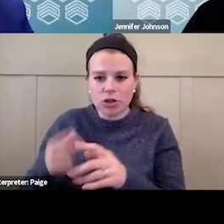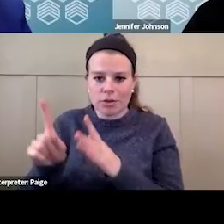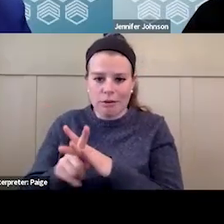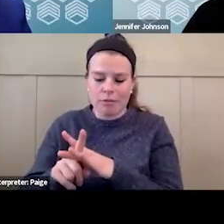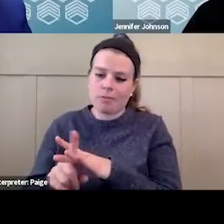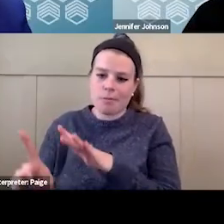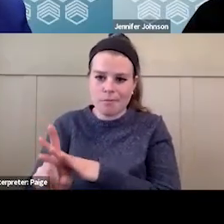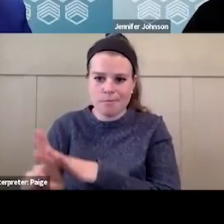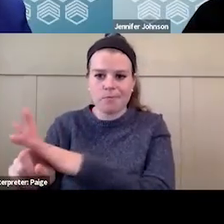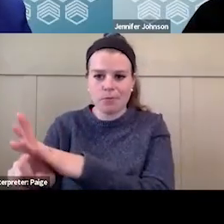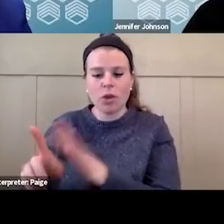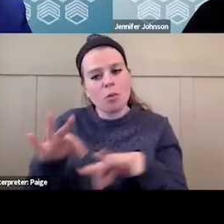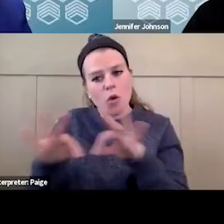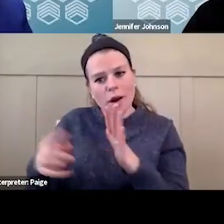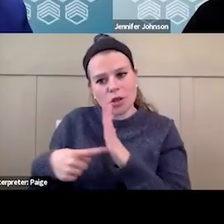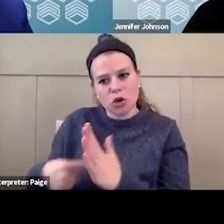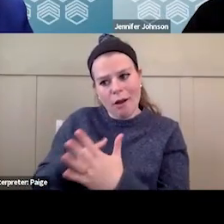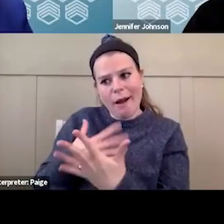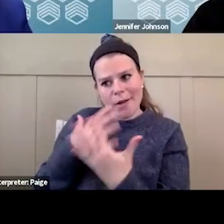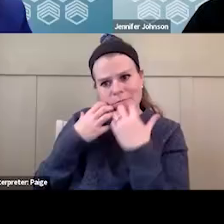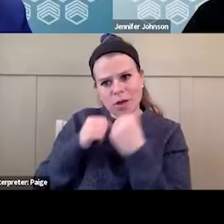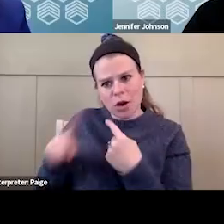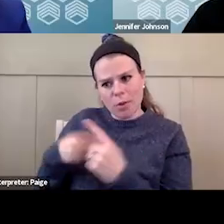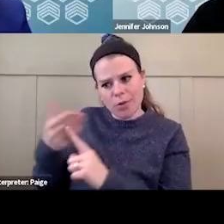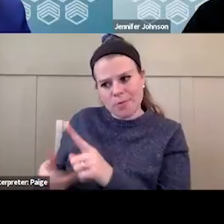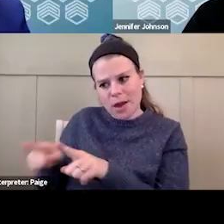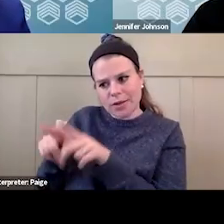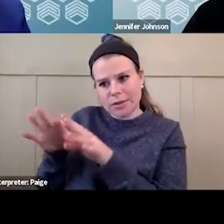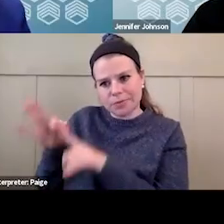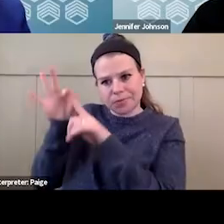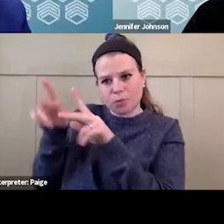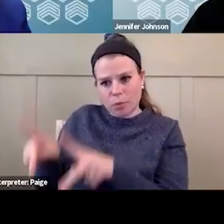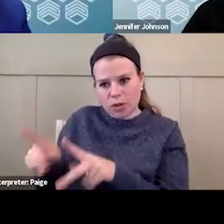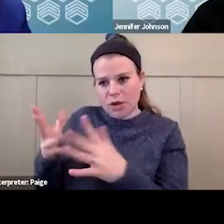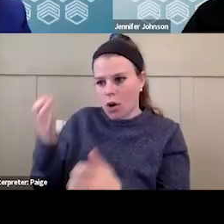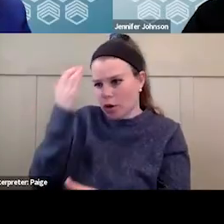It showed that I cared about her as a person, and I wanted to know what she was doing, um, with her free time.